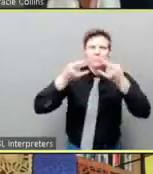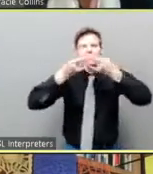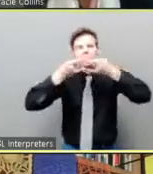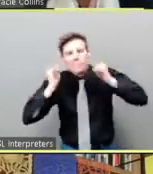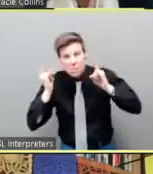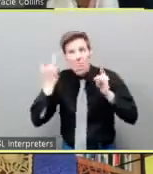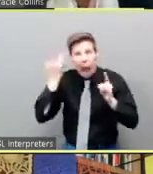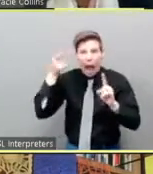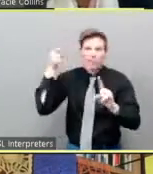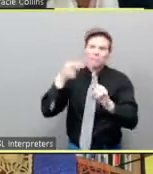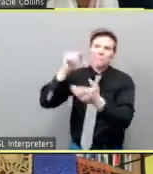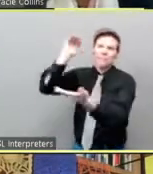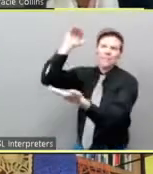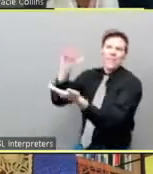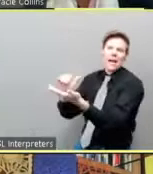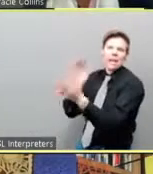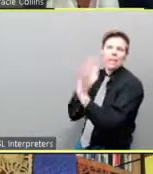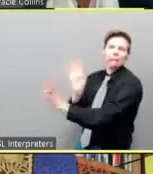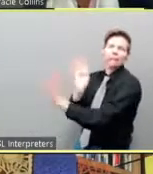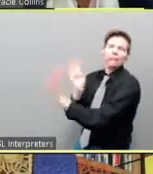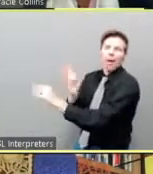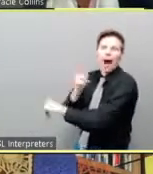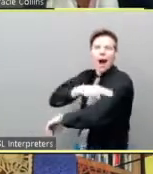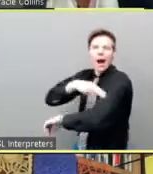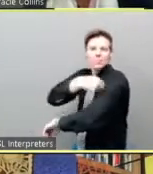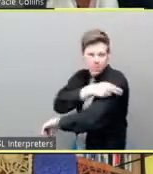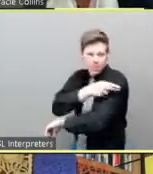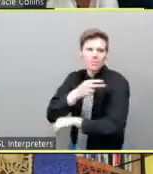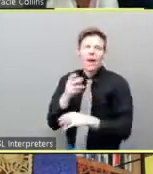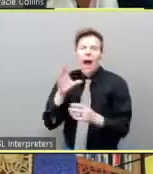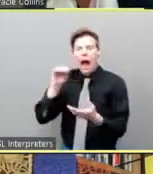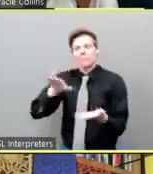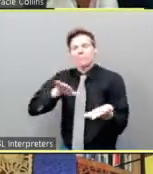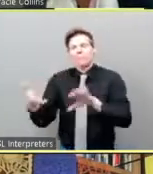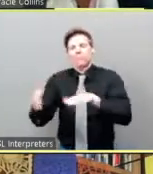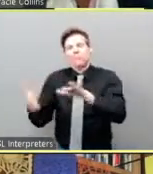Next slide. Do you keep in mind the vaccine is free to everyone? We will be